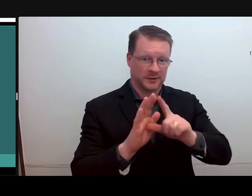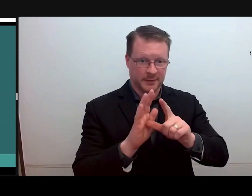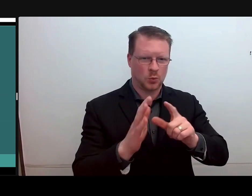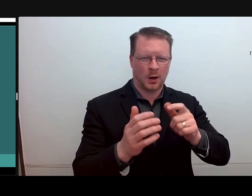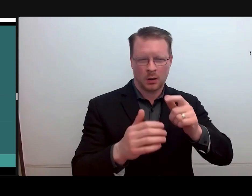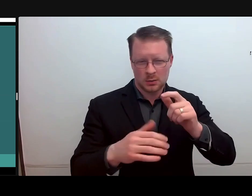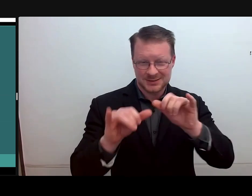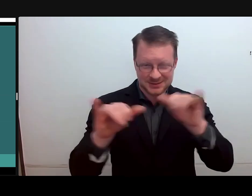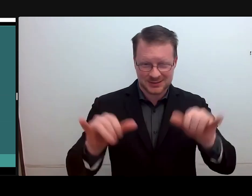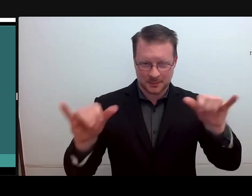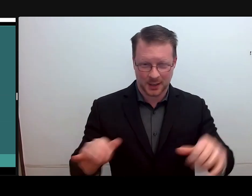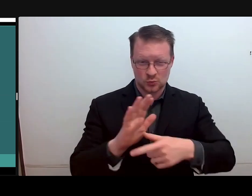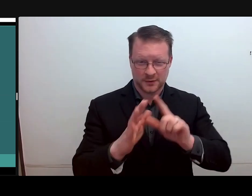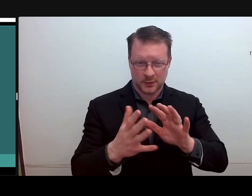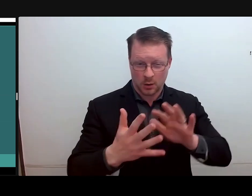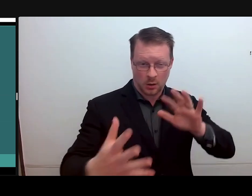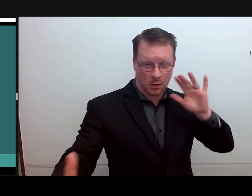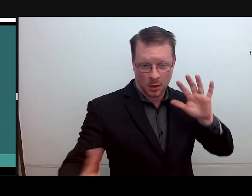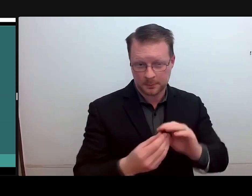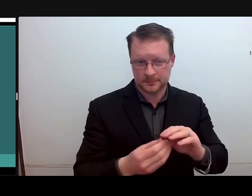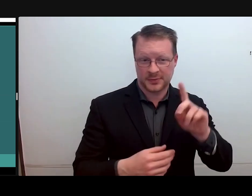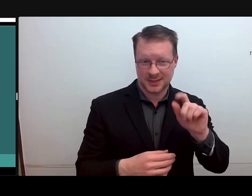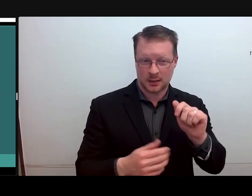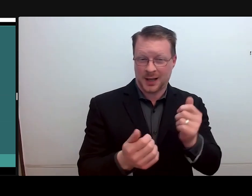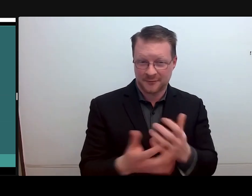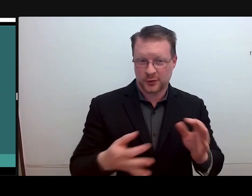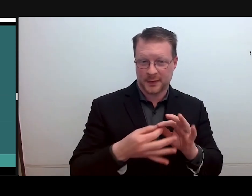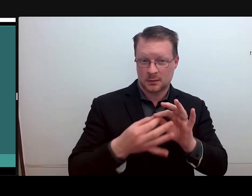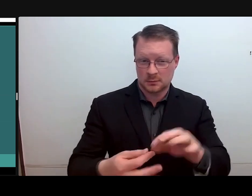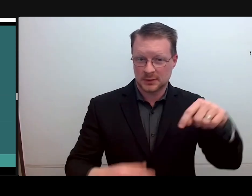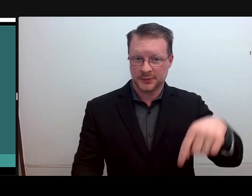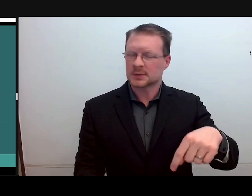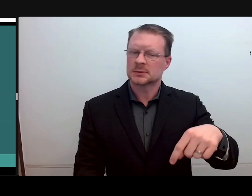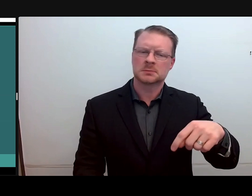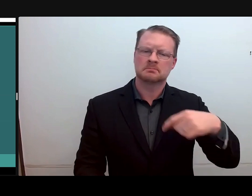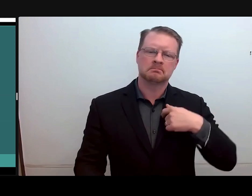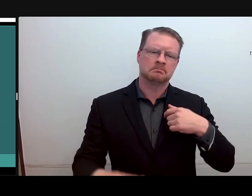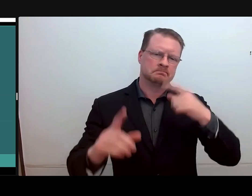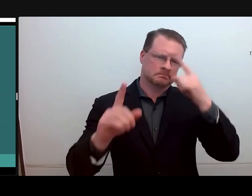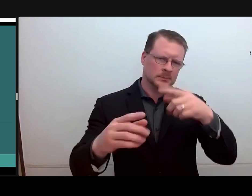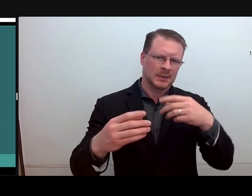The goal is not to review or provide a systematic review of the comprehensive data here.